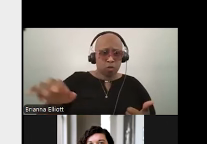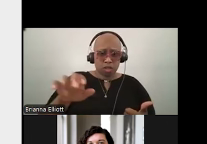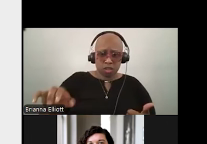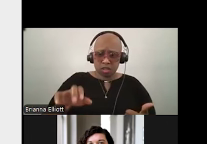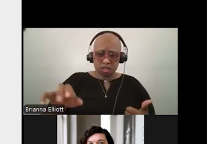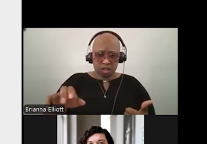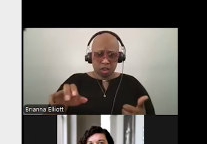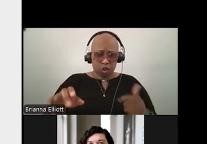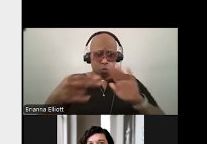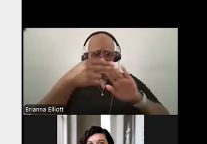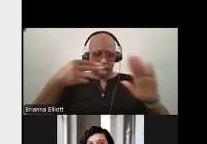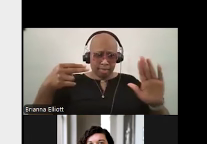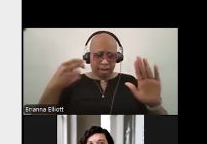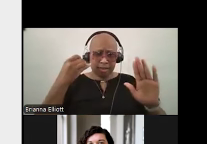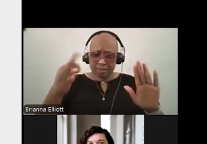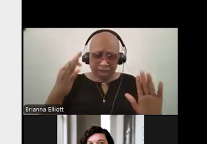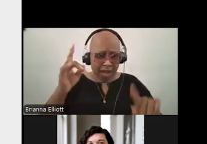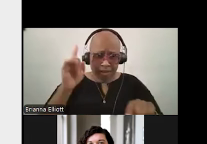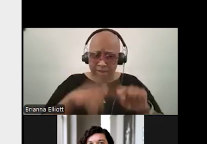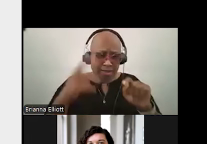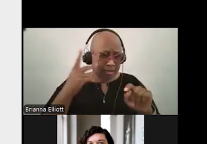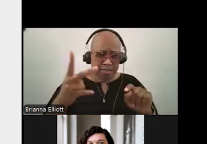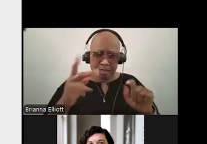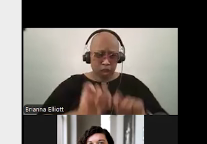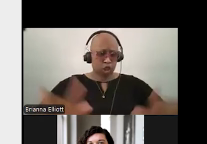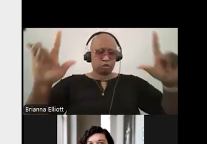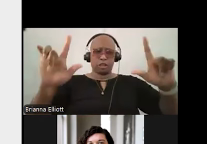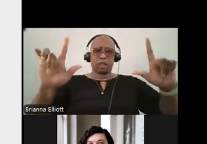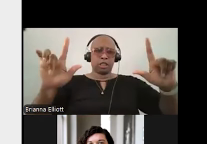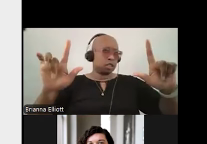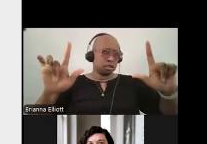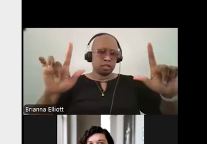it if I can't see my screen. Seems kind of obvious when you think about it. So everything has to be